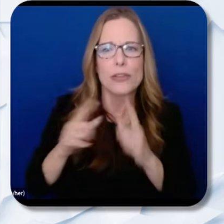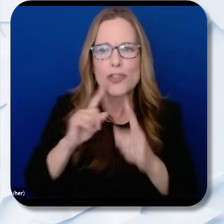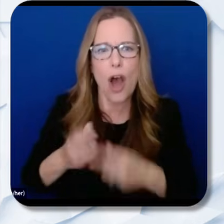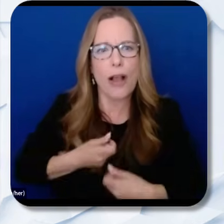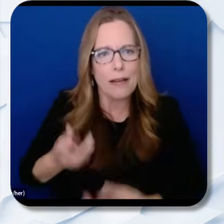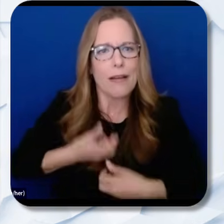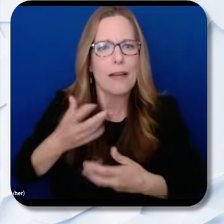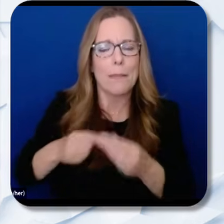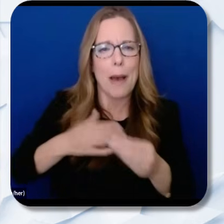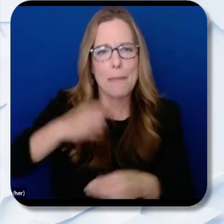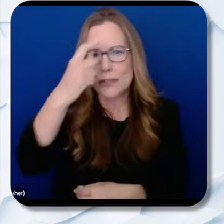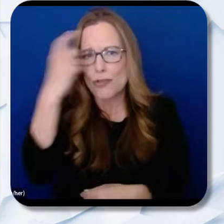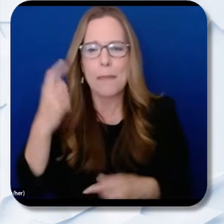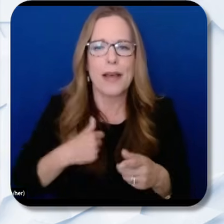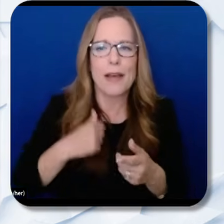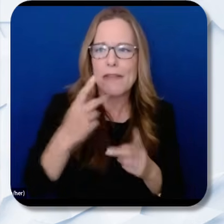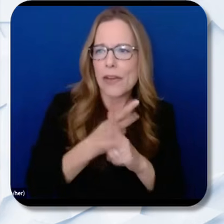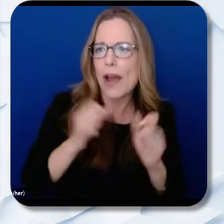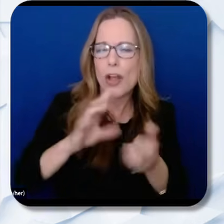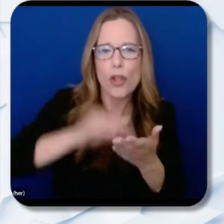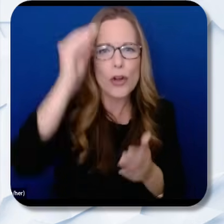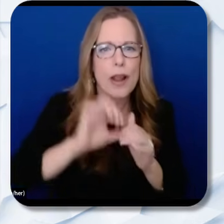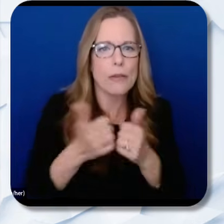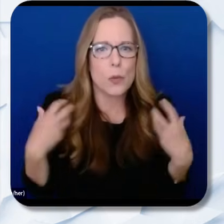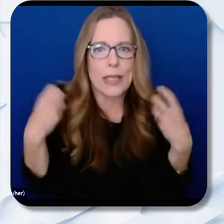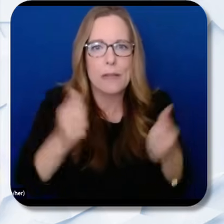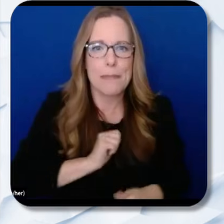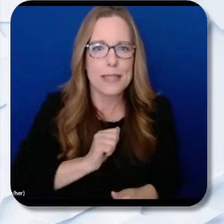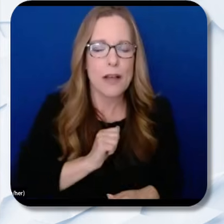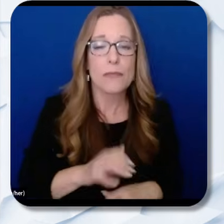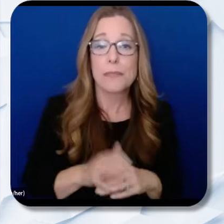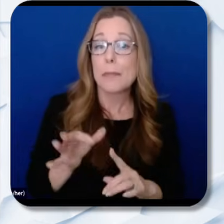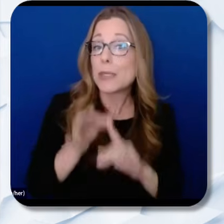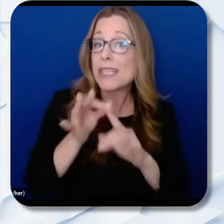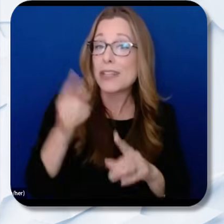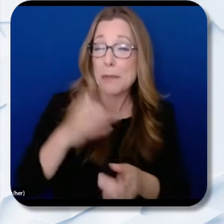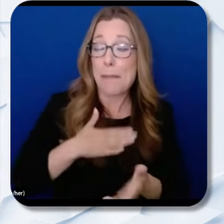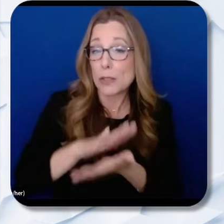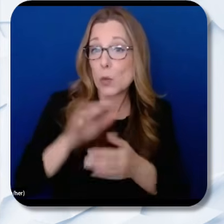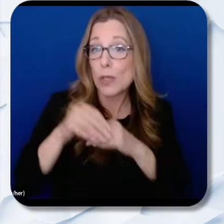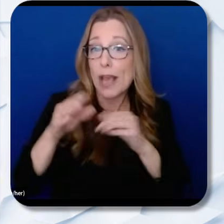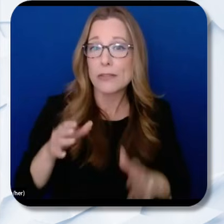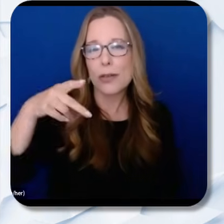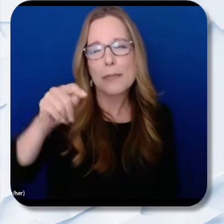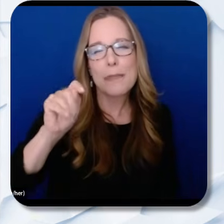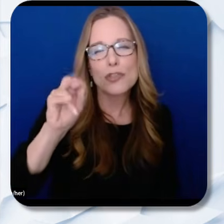I remember, in particular, my school counselor, Patricia Maddox, who had I don't know, something like 500 or 600 other students assigned to her,